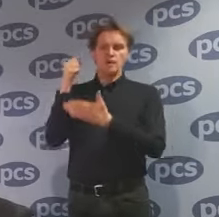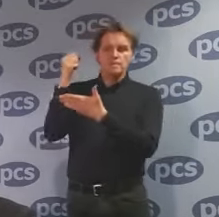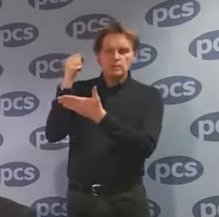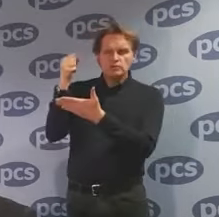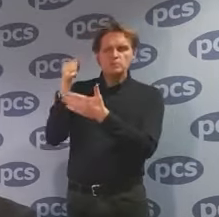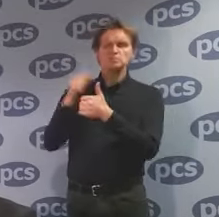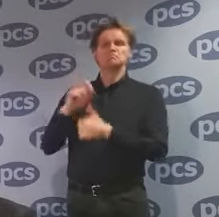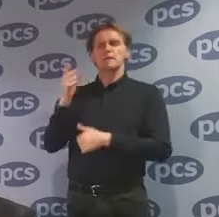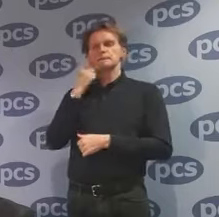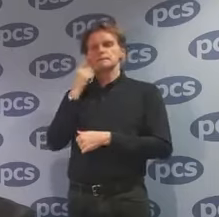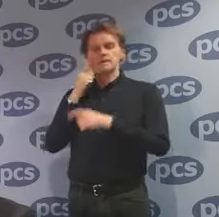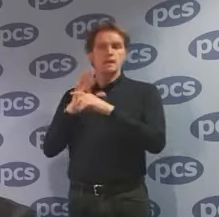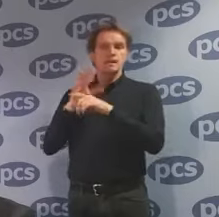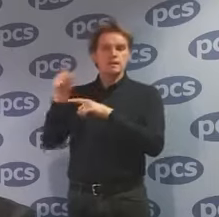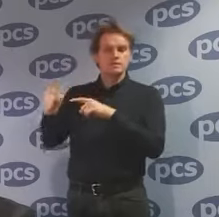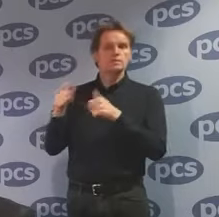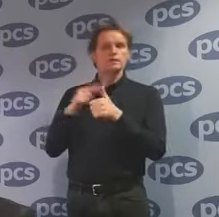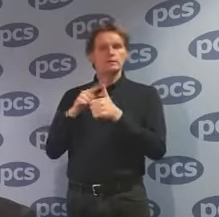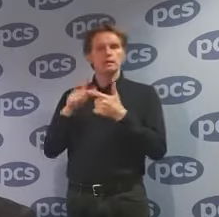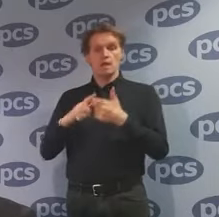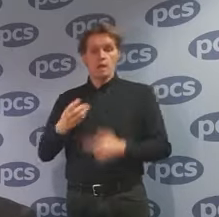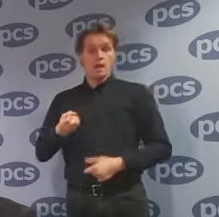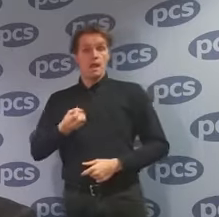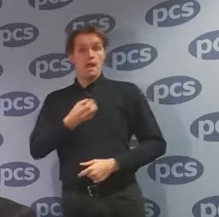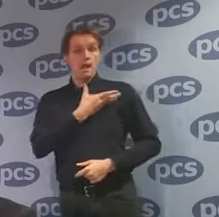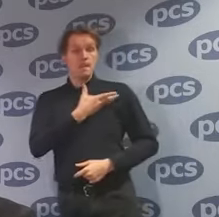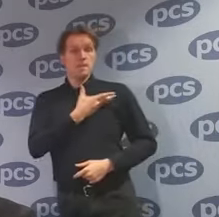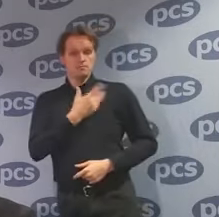told us very clearly they believe the cap should be scrapped and funding